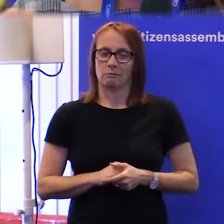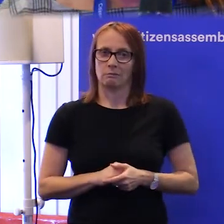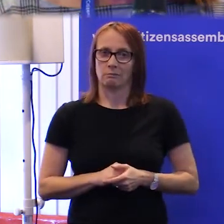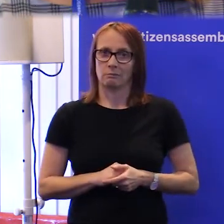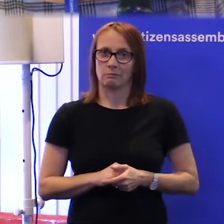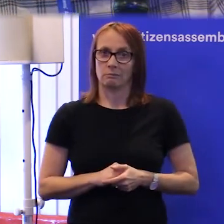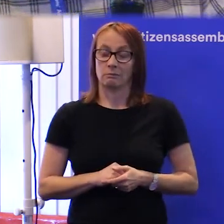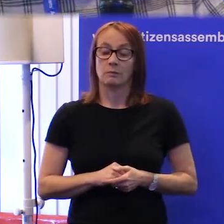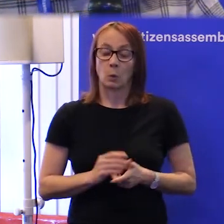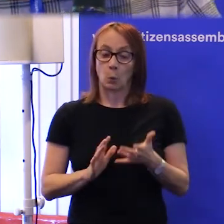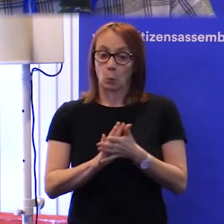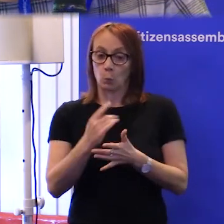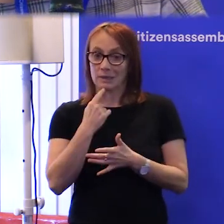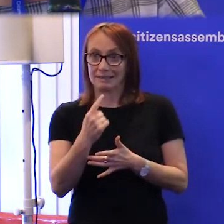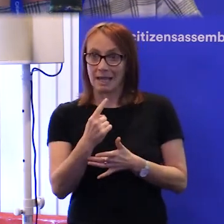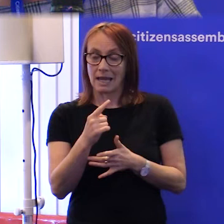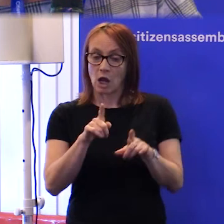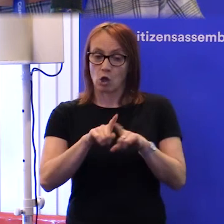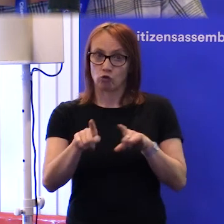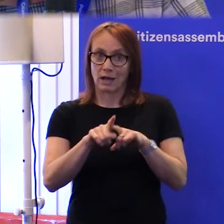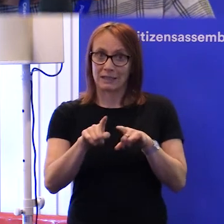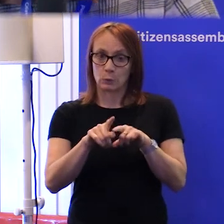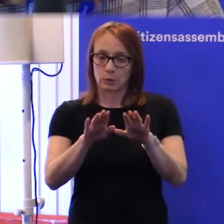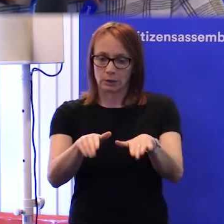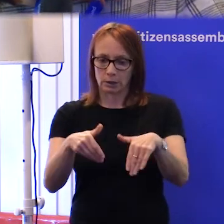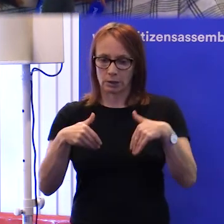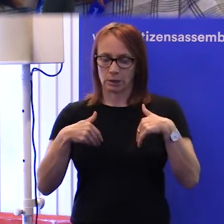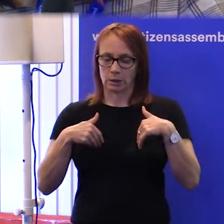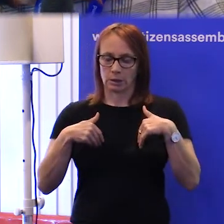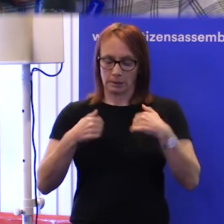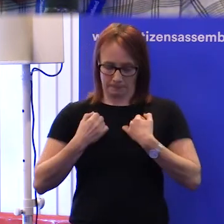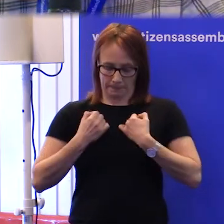step back and think about those cognitive biases it's almost like being